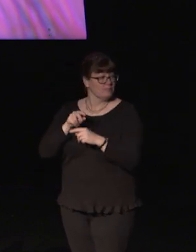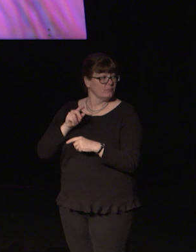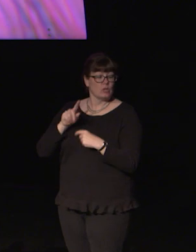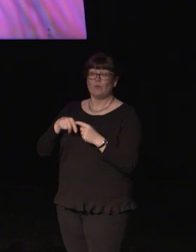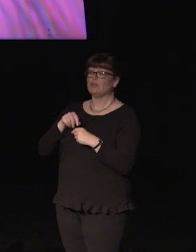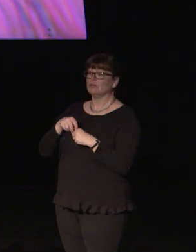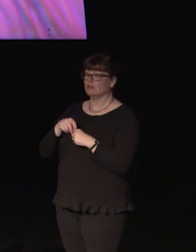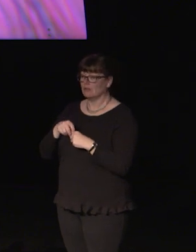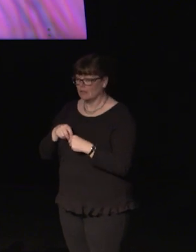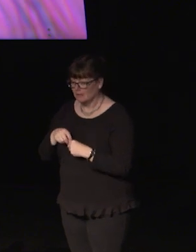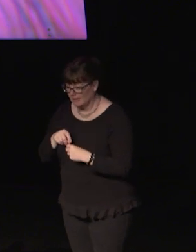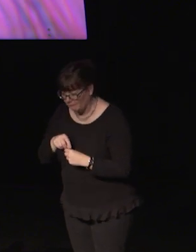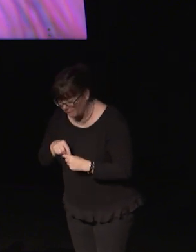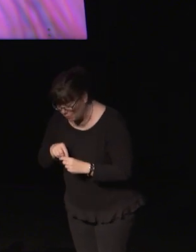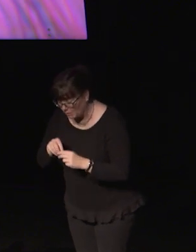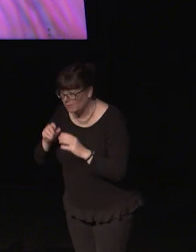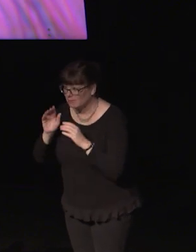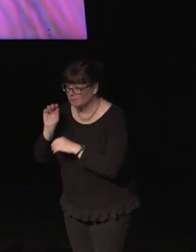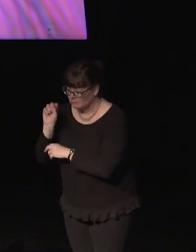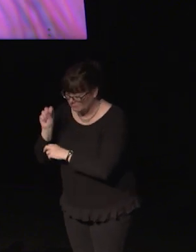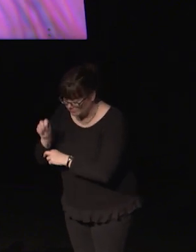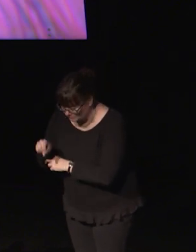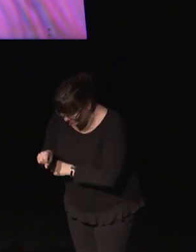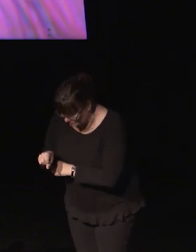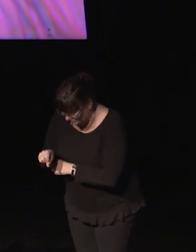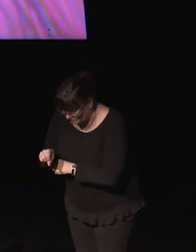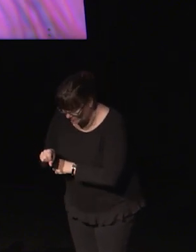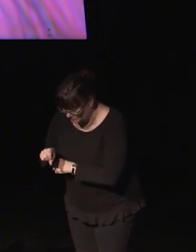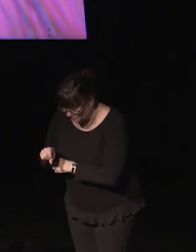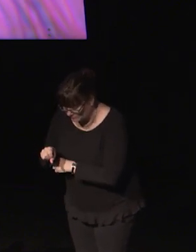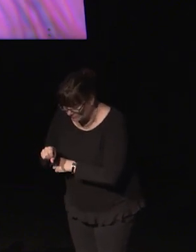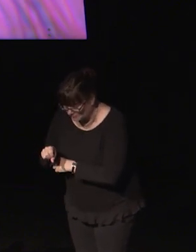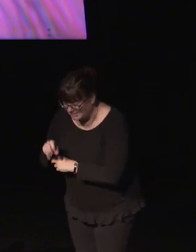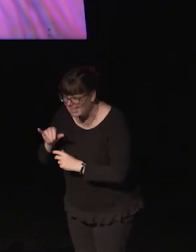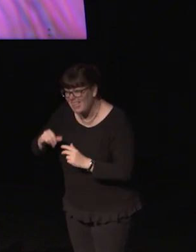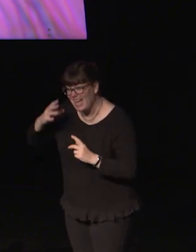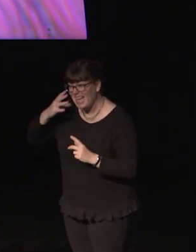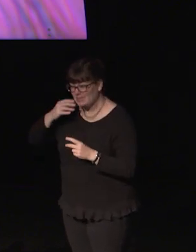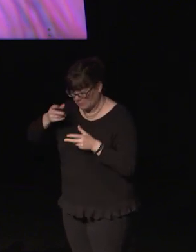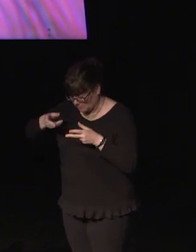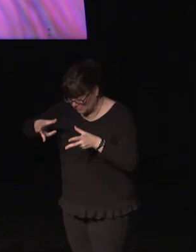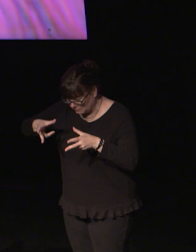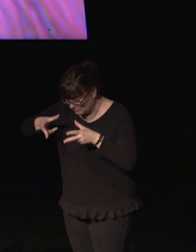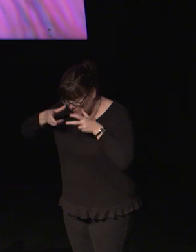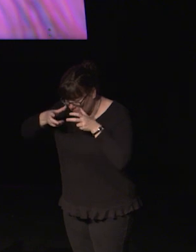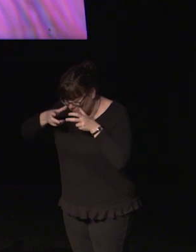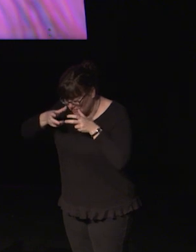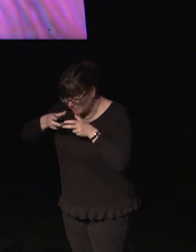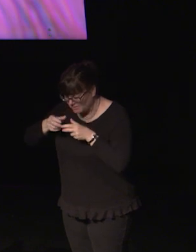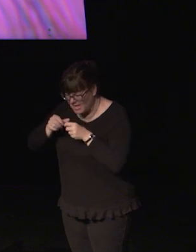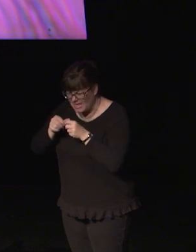and you... The... The experience basically keeps the interface Yeah. -Like we...